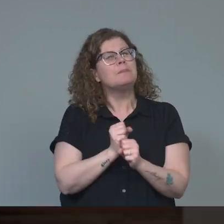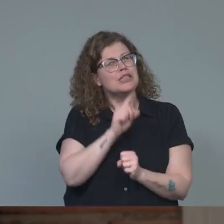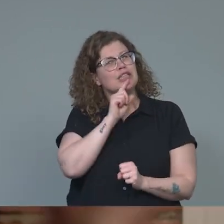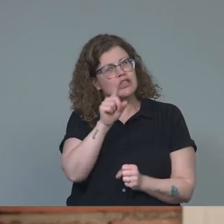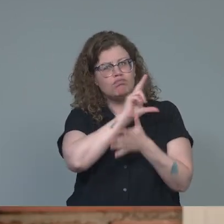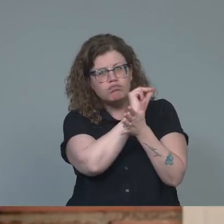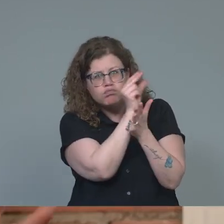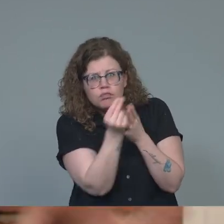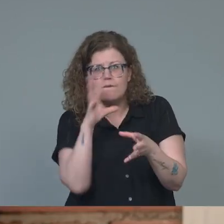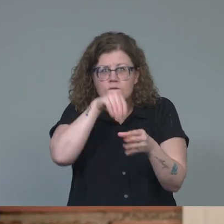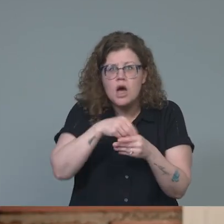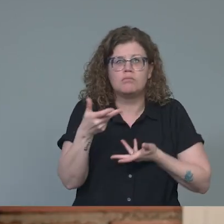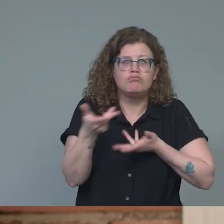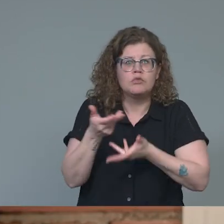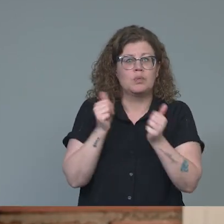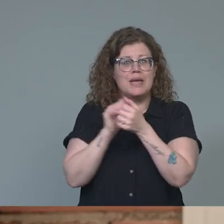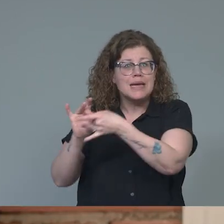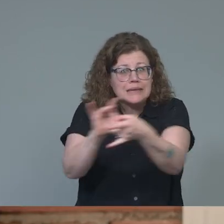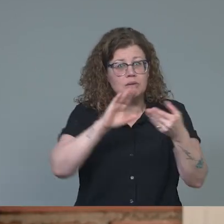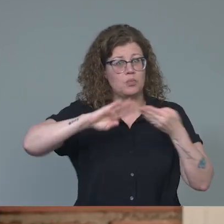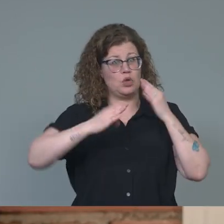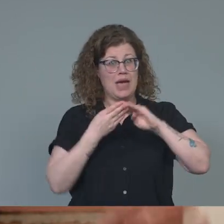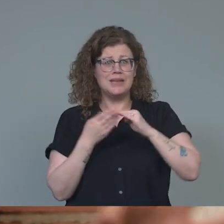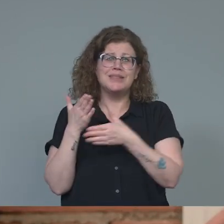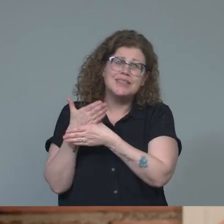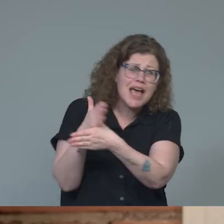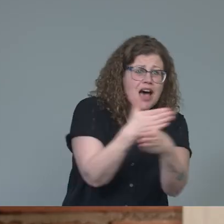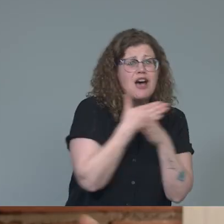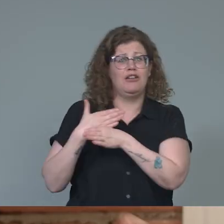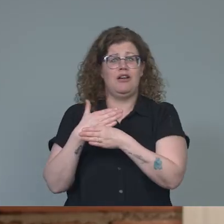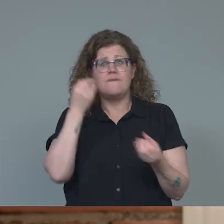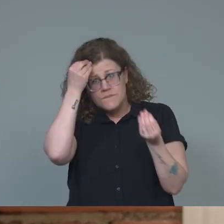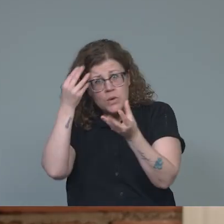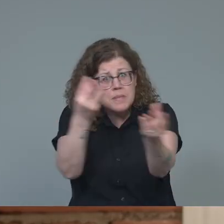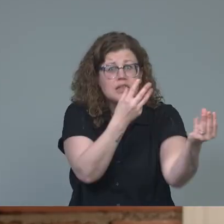So many of those steps of engagement are ways of connecting to the community,